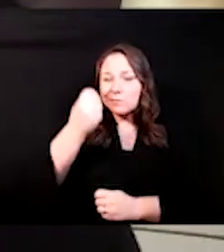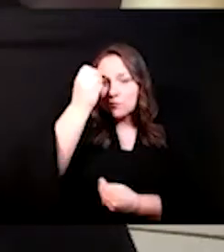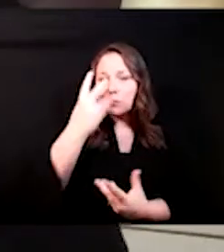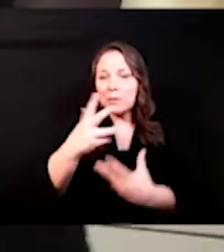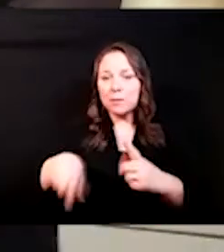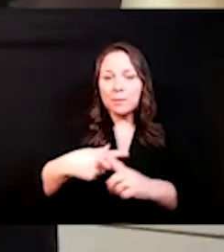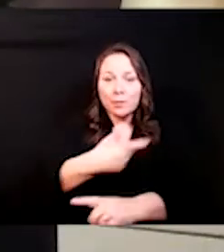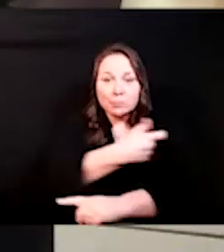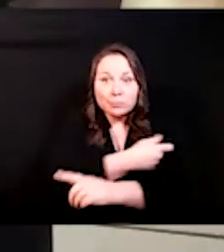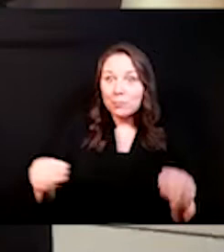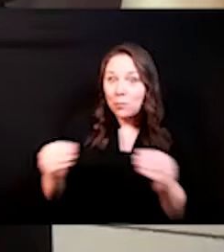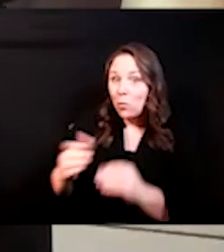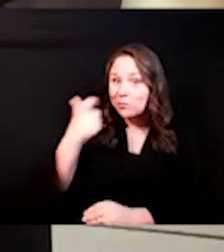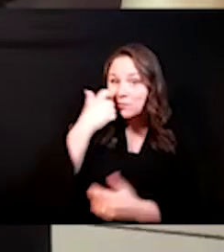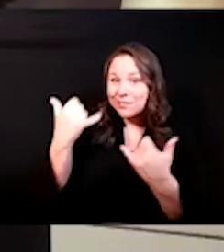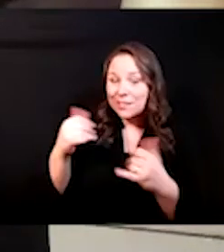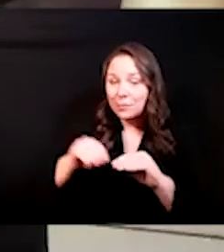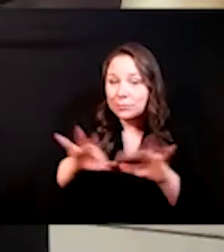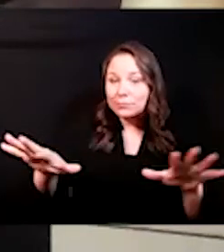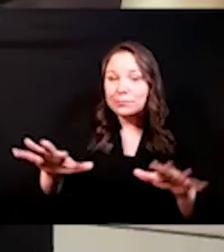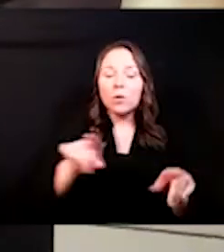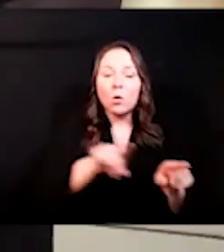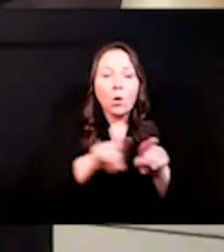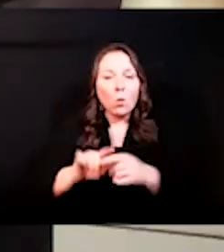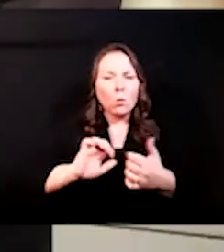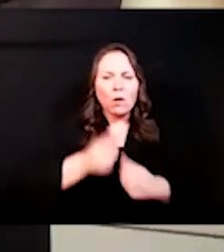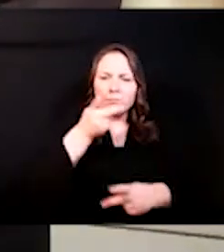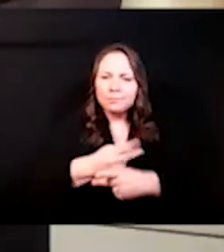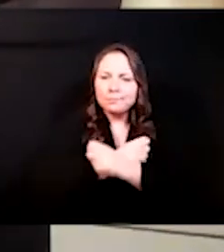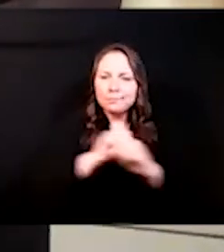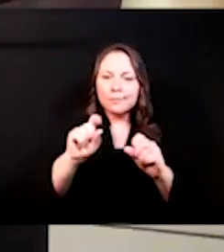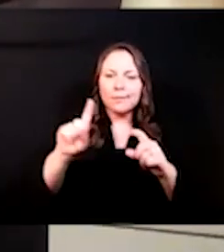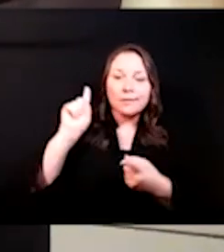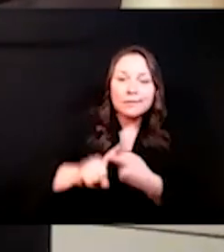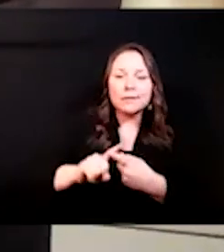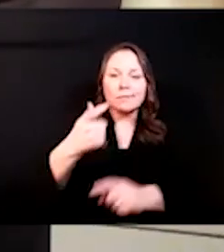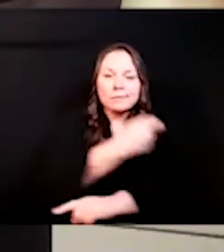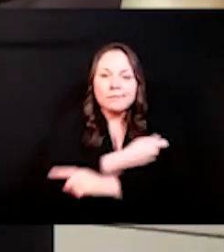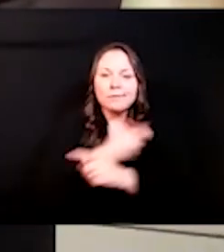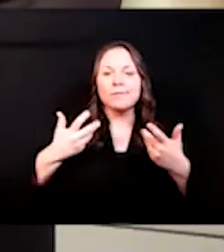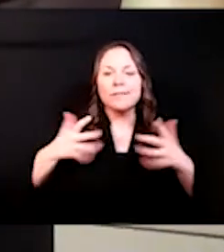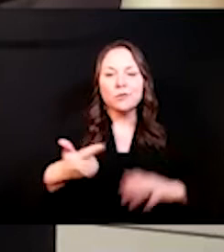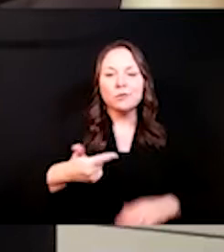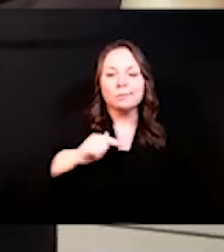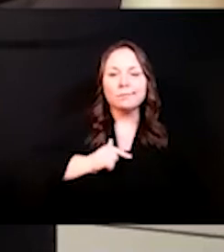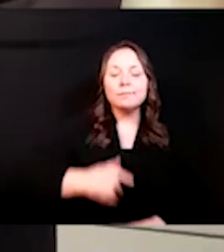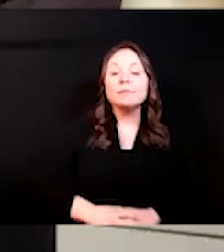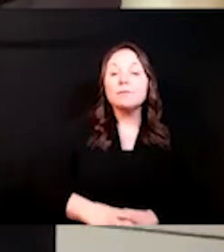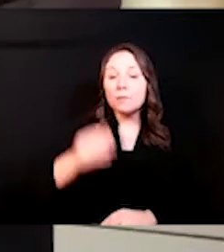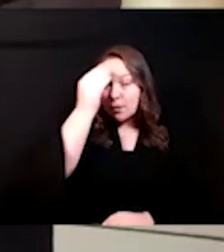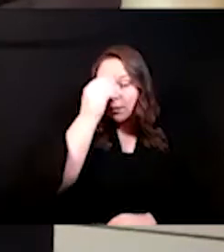ENCOURAGING NEWS WE JUST GOT TODAY AND WE'LL LEARN HOW TO STAY SAFE WHILE WE ALL WAIT FOR OUR TURN TO BE VACCINATED.